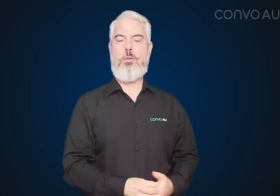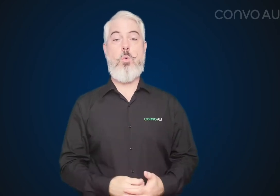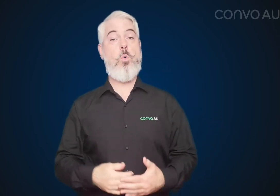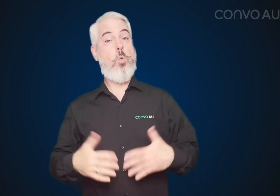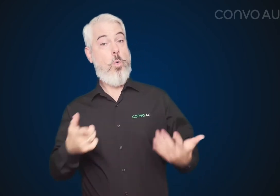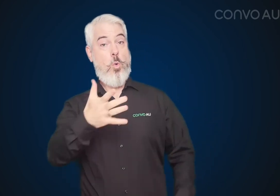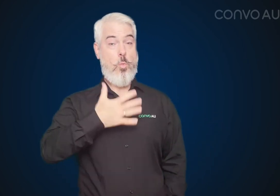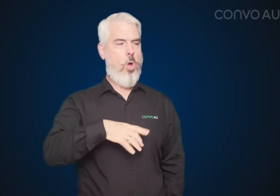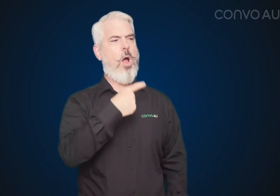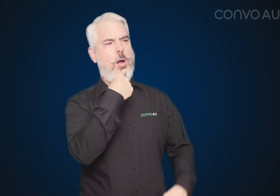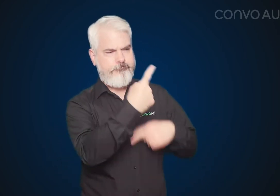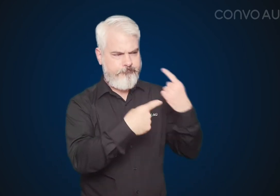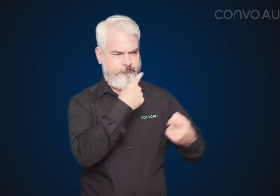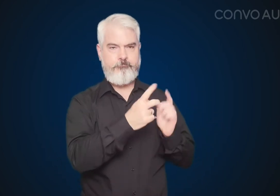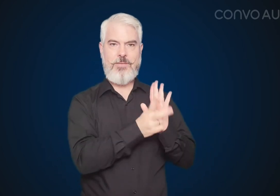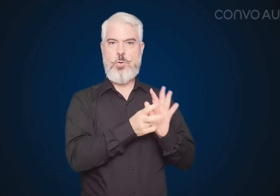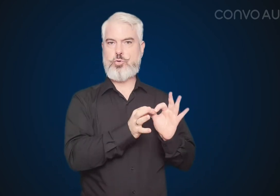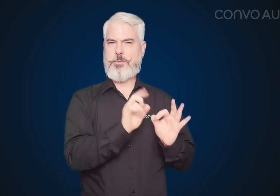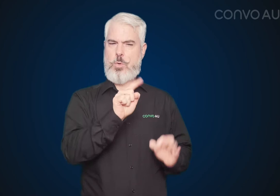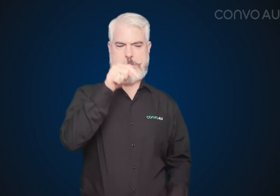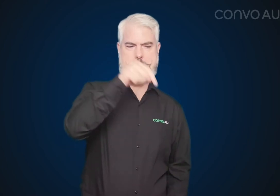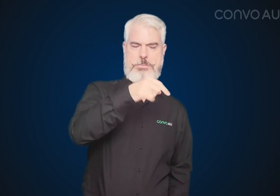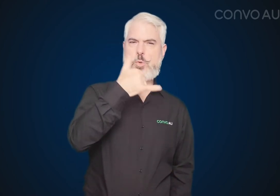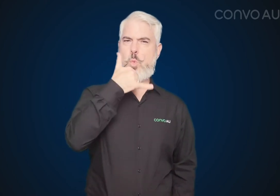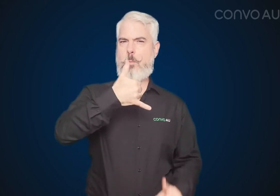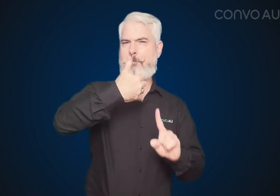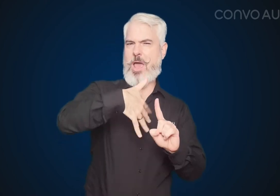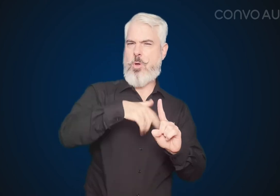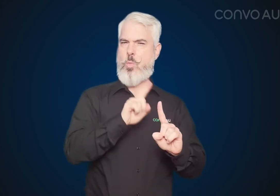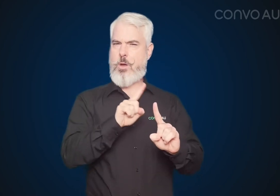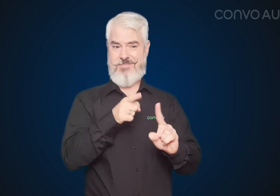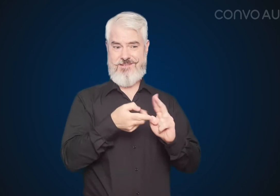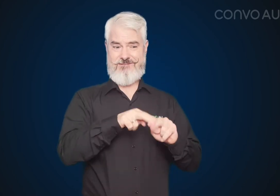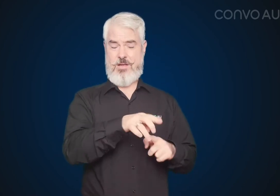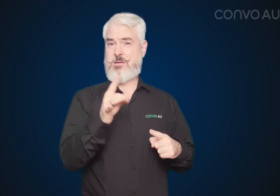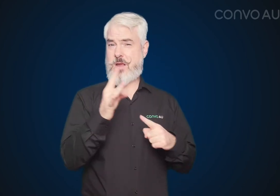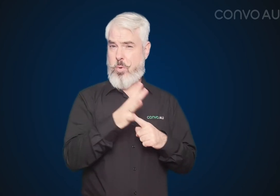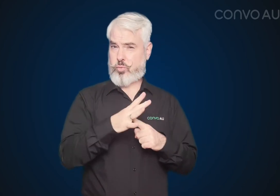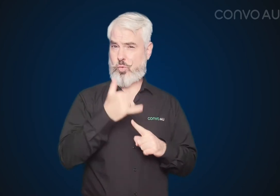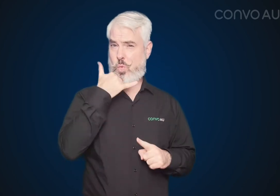or give the Video Interpreter some background about the phone call you want to make,